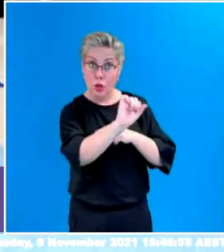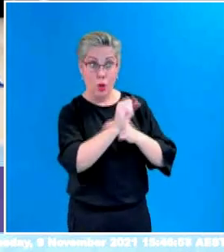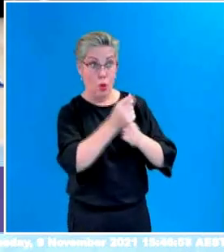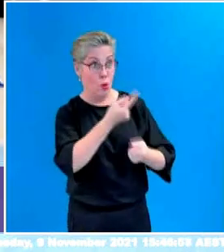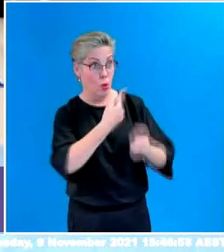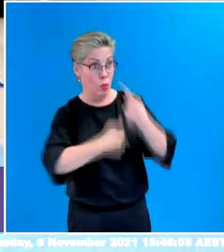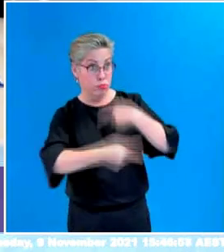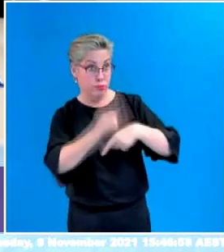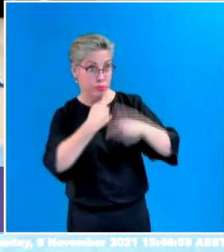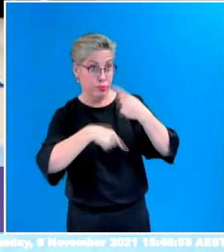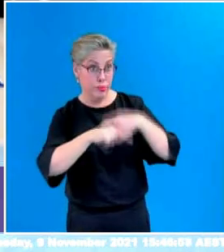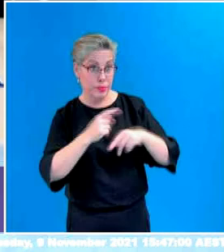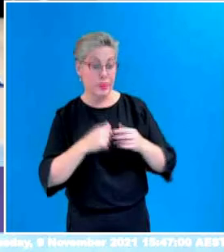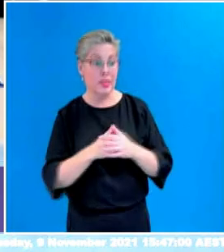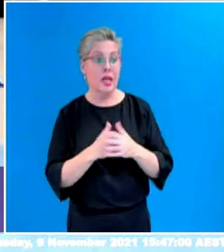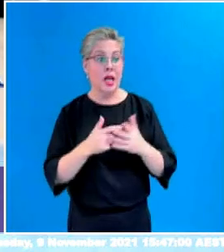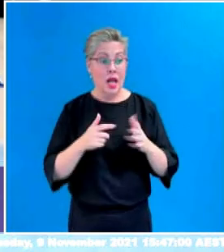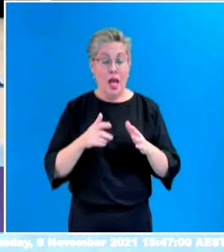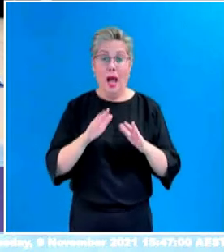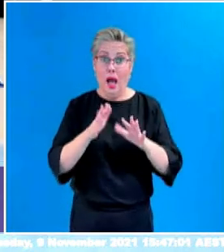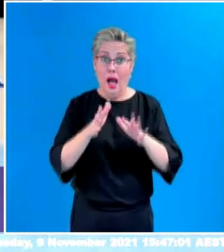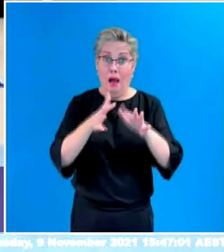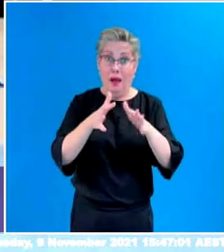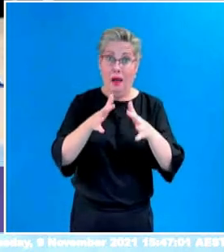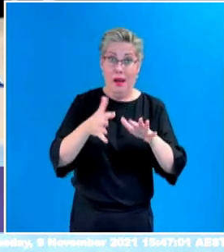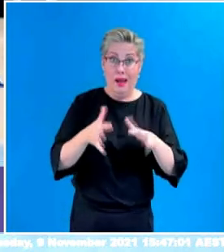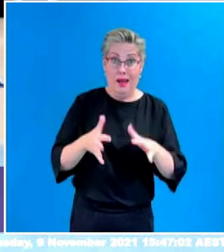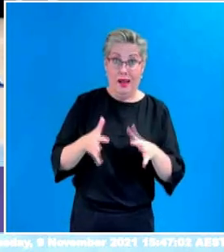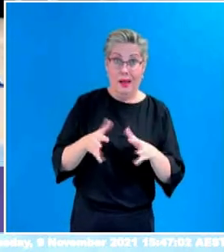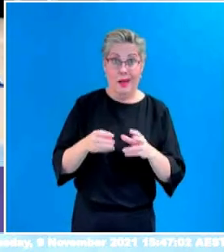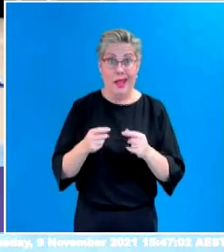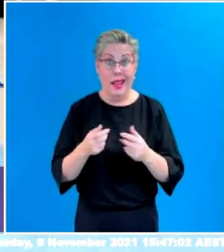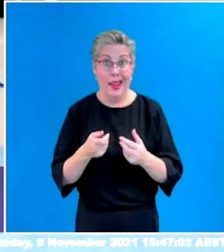a couple of those things together, which I don't think is a major problem.